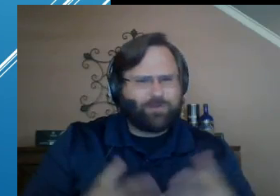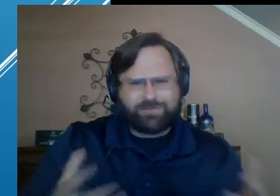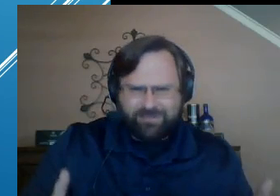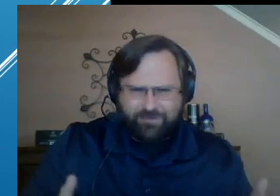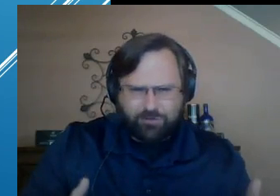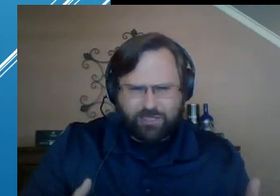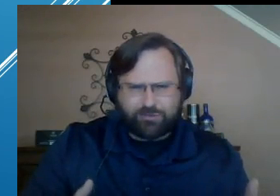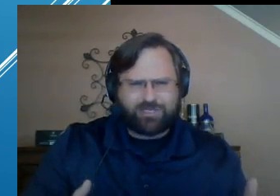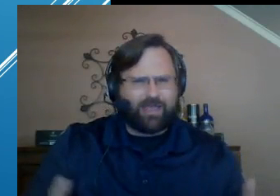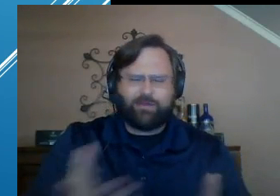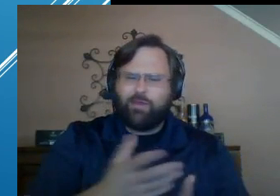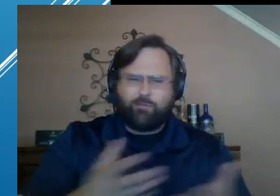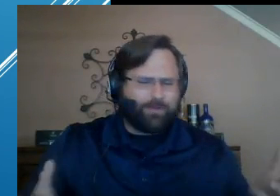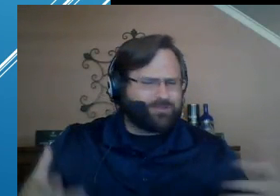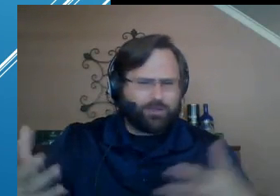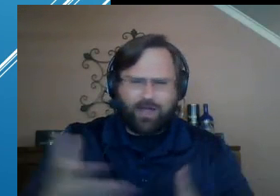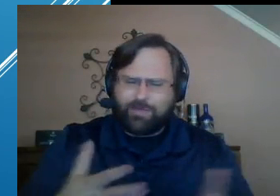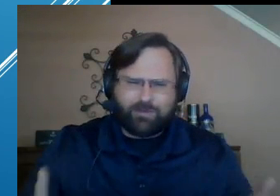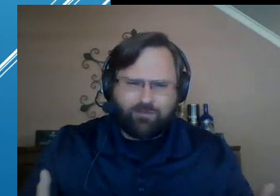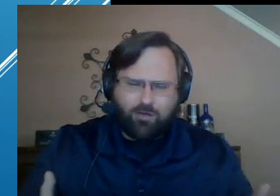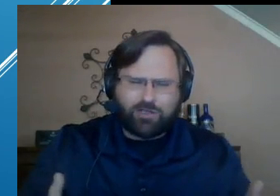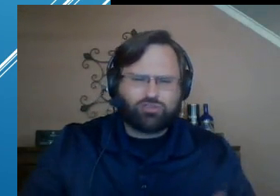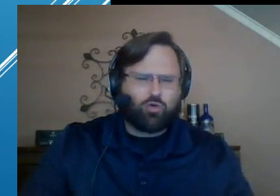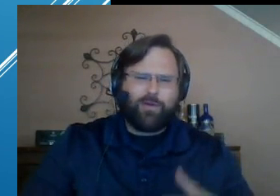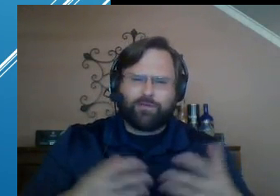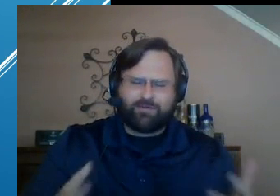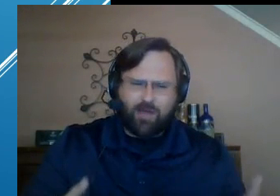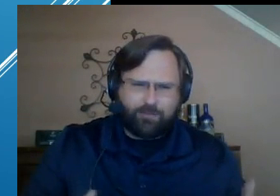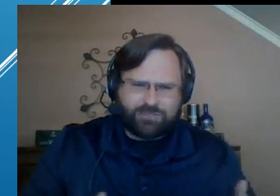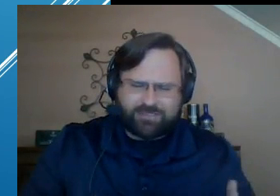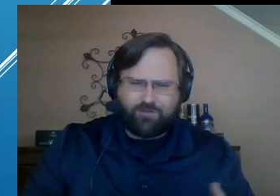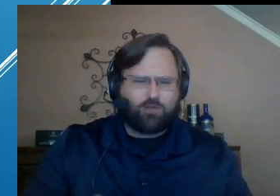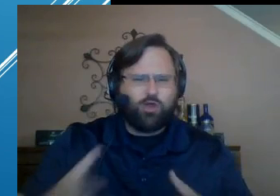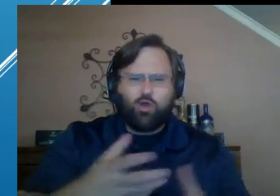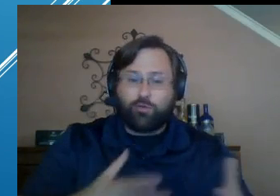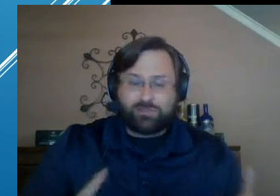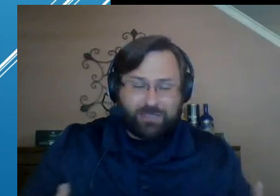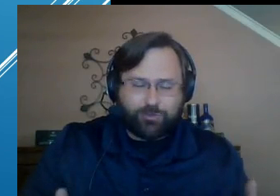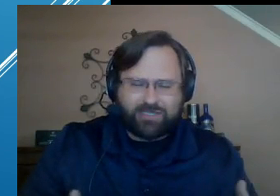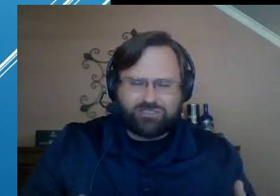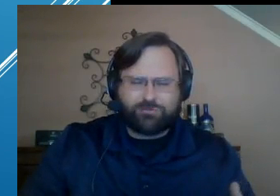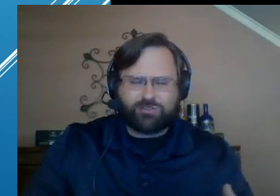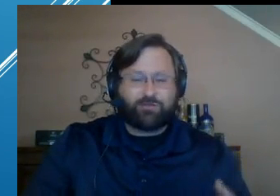perhaps difficult to understand perhaps there are a lot of people involved in the story or a lot of objects involved or the spatial relationships are difficult